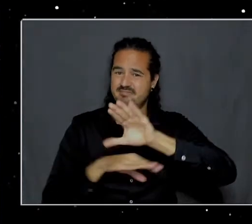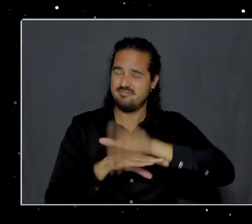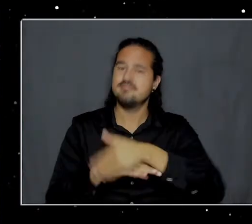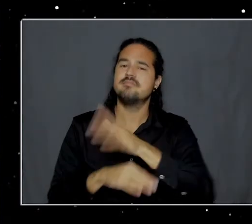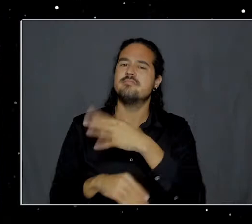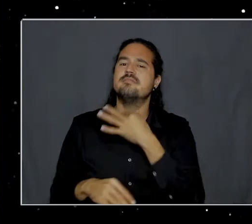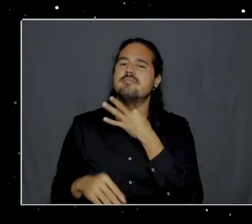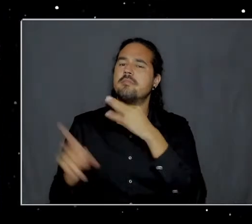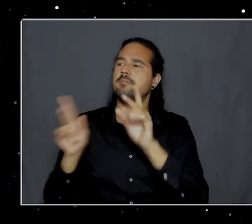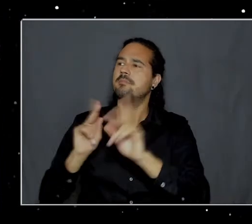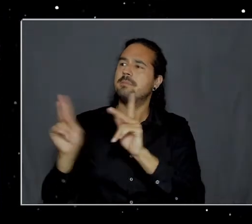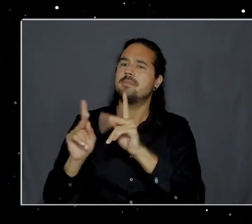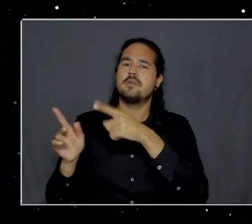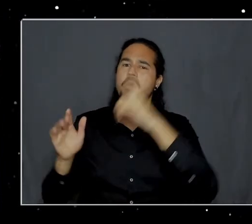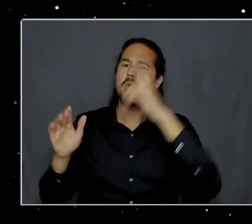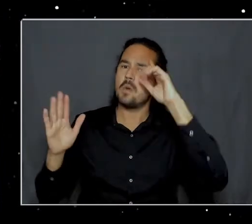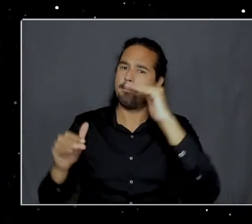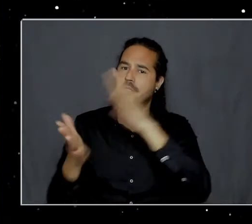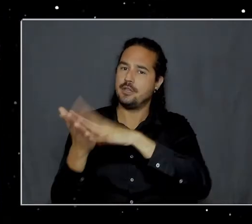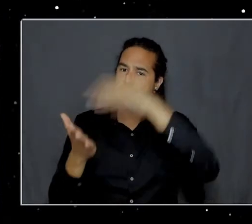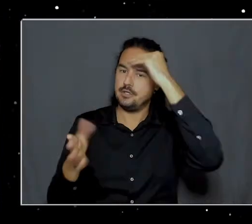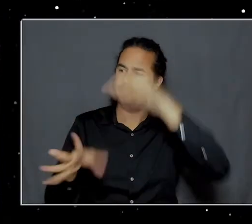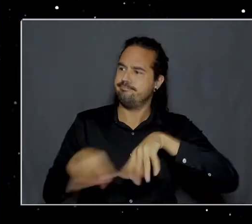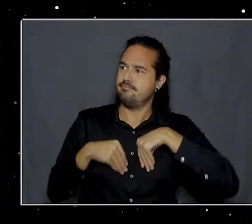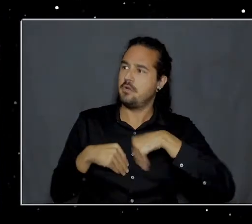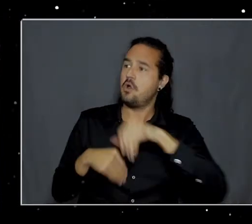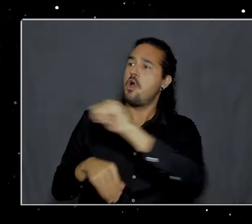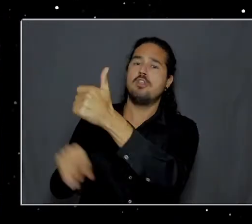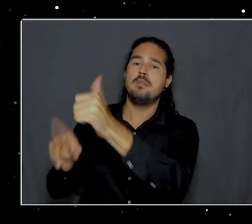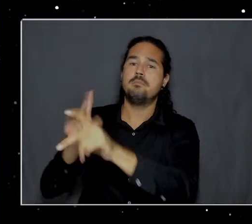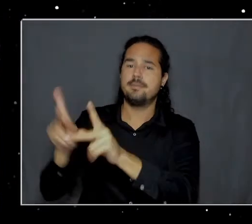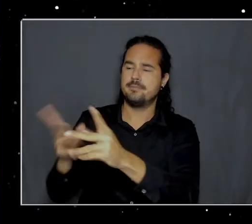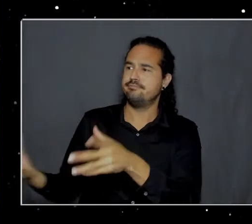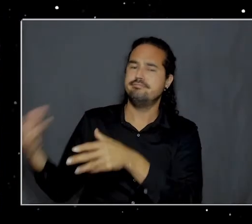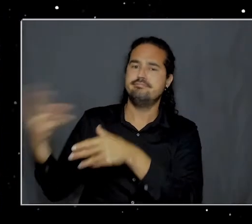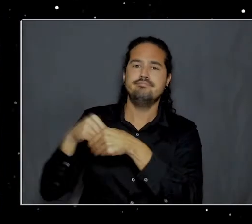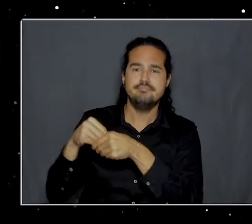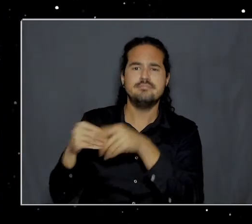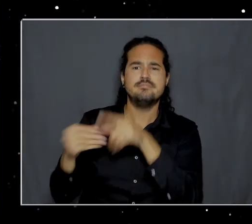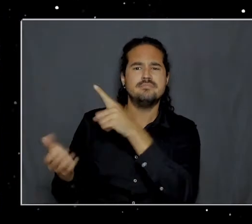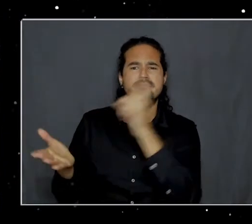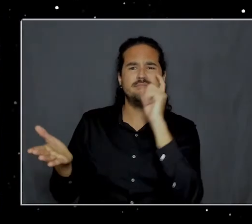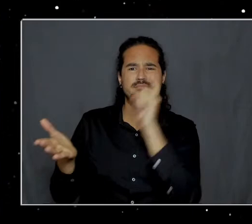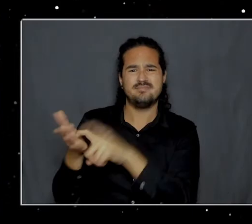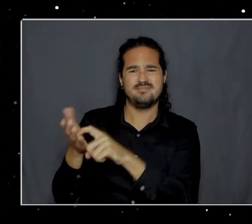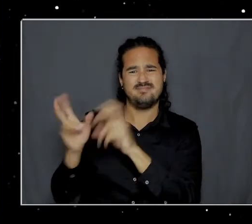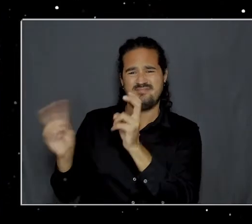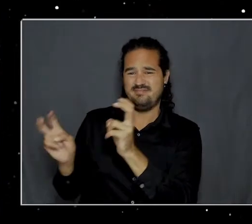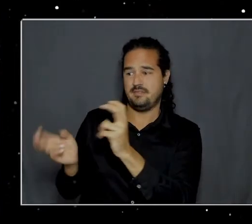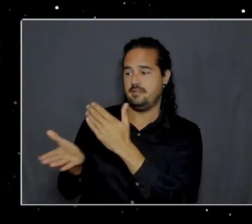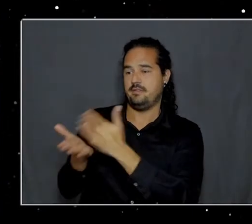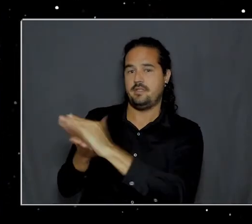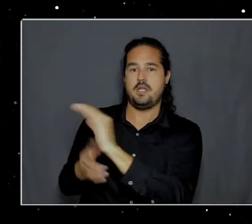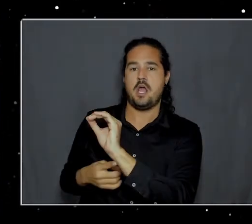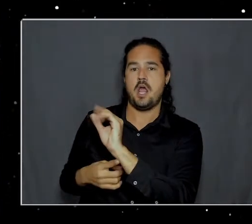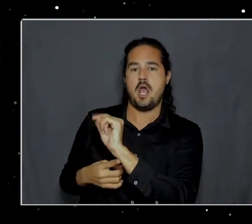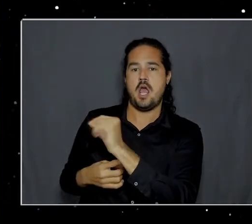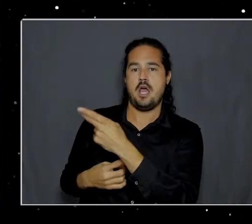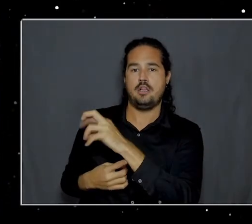PEOPLE CAN LEARN TO BE MORE ACCEPTING OF OTHERS, PEOPLE WHO